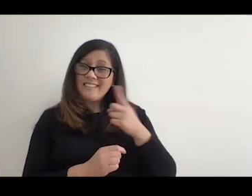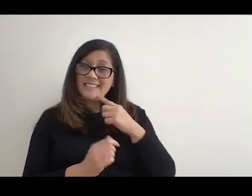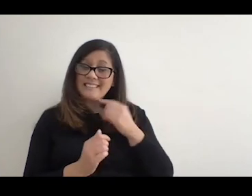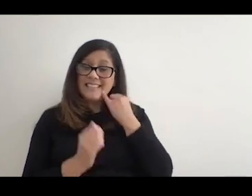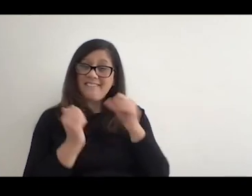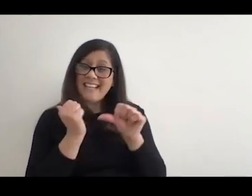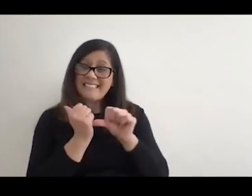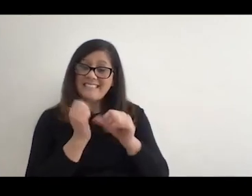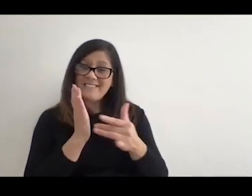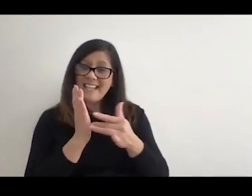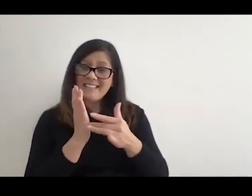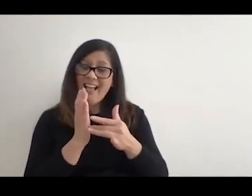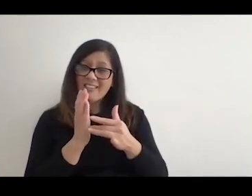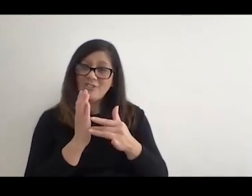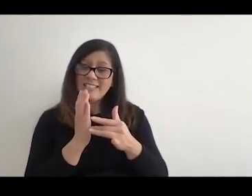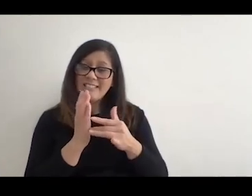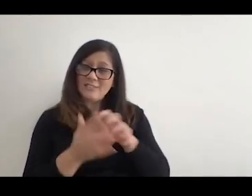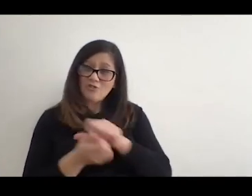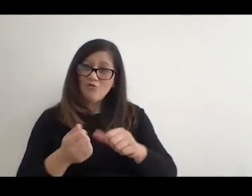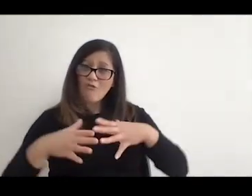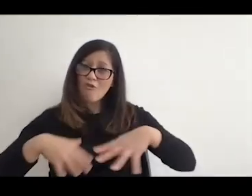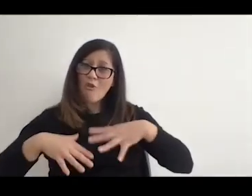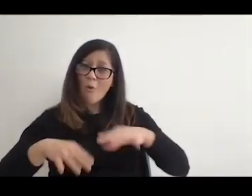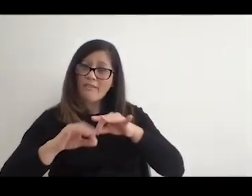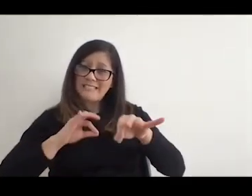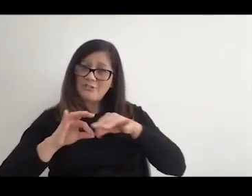So in closing.